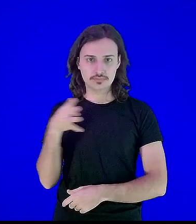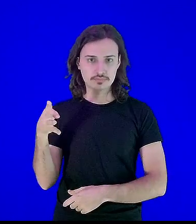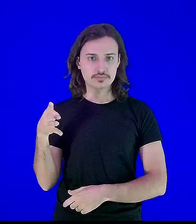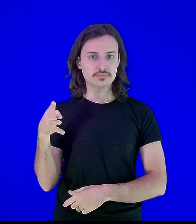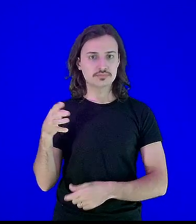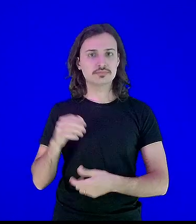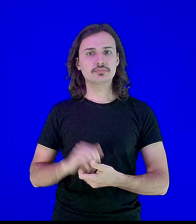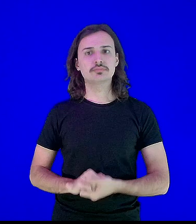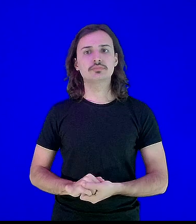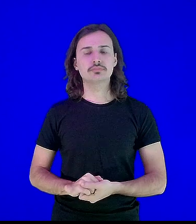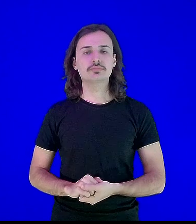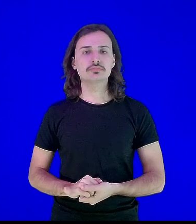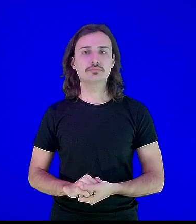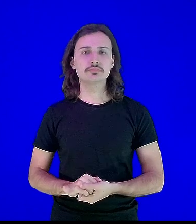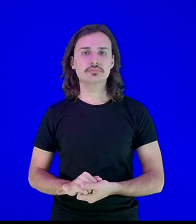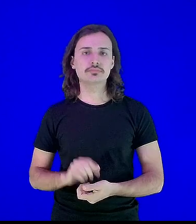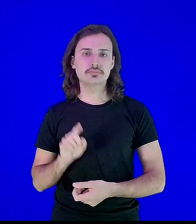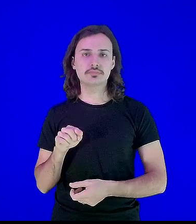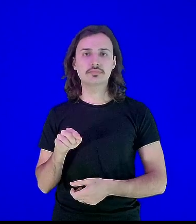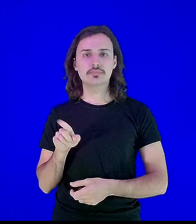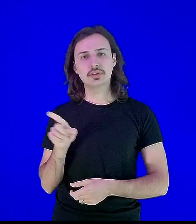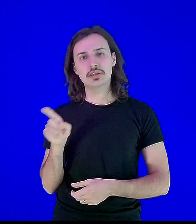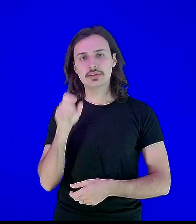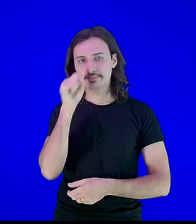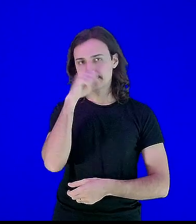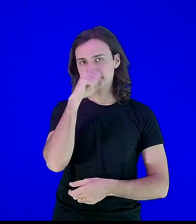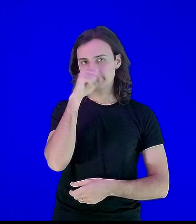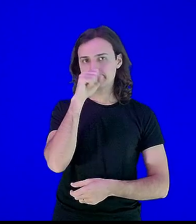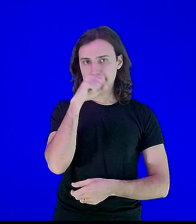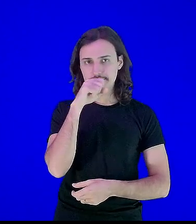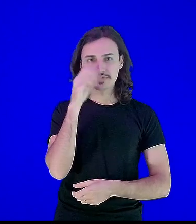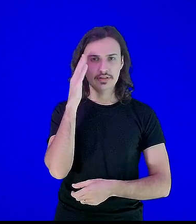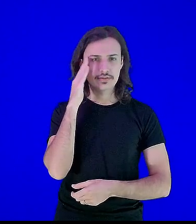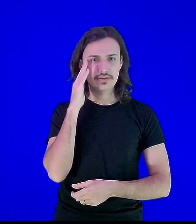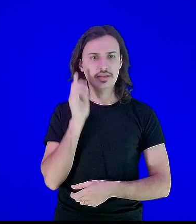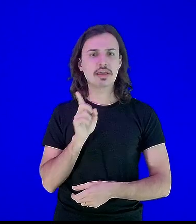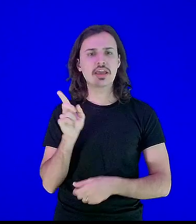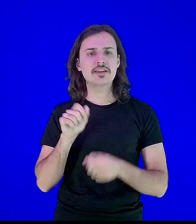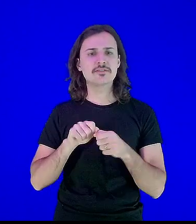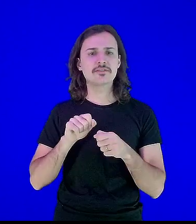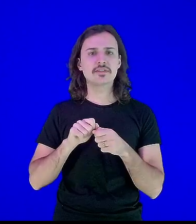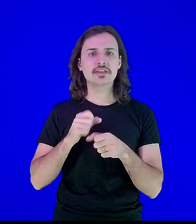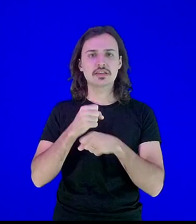a presentation Steve did back in 2016, in the last symposium